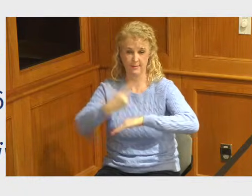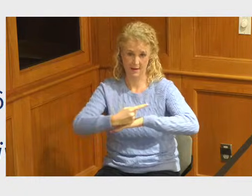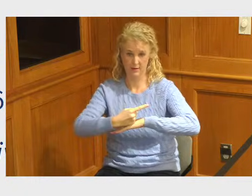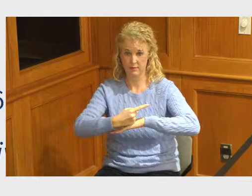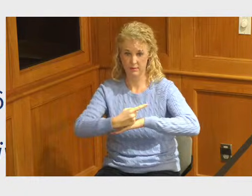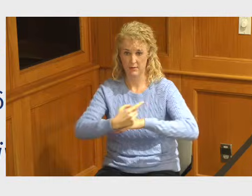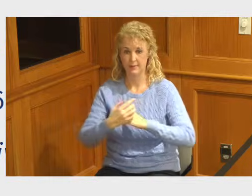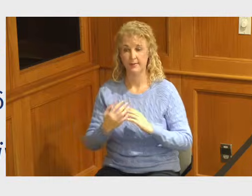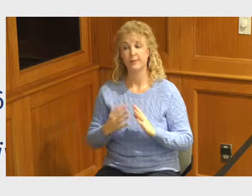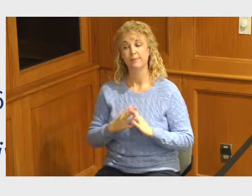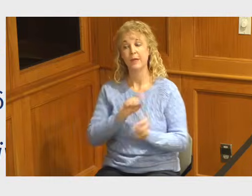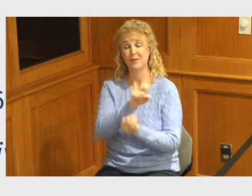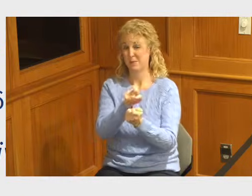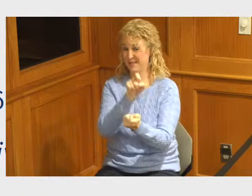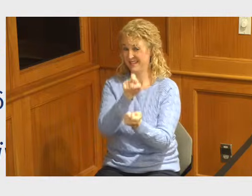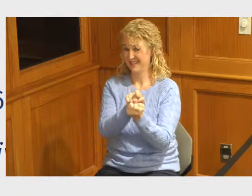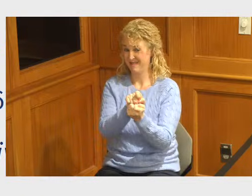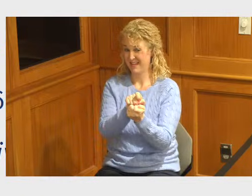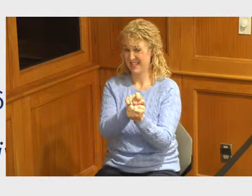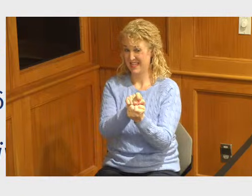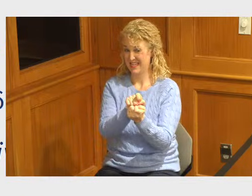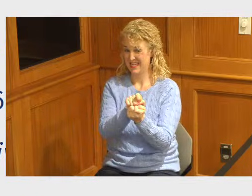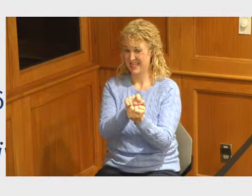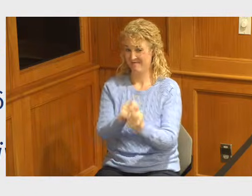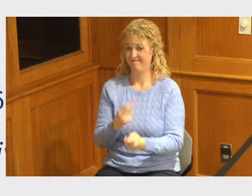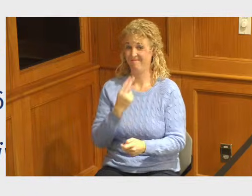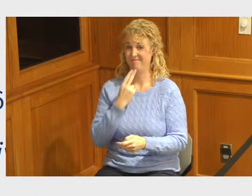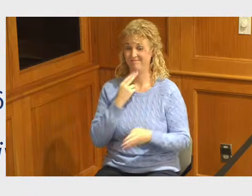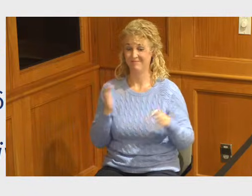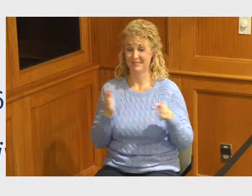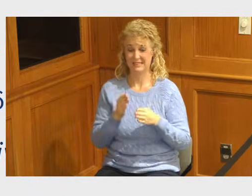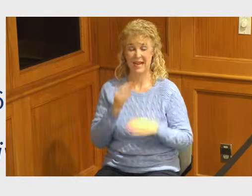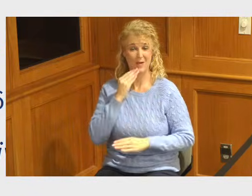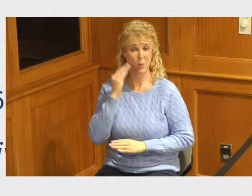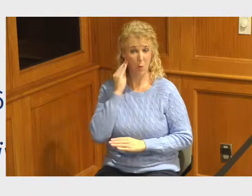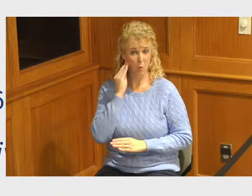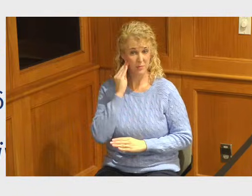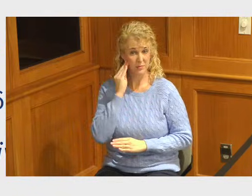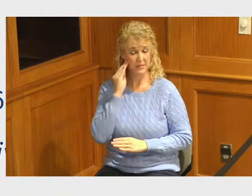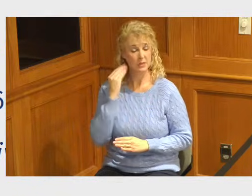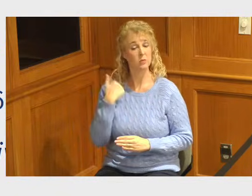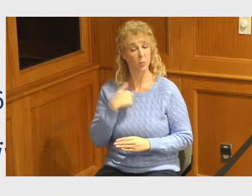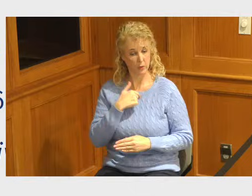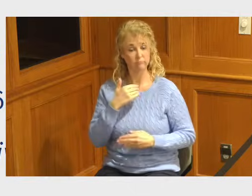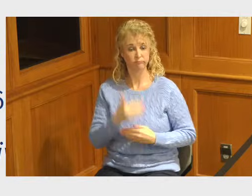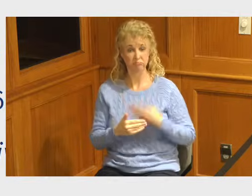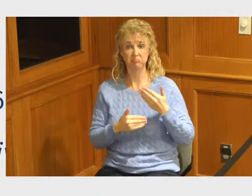I would say specifically on tiny homes, we continue to make progress in ways I know are